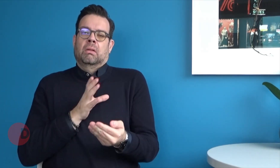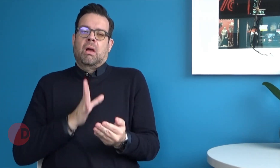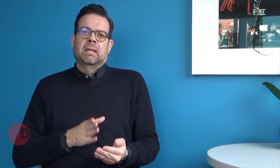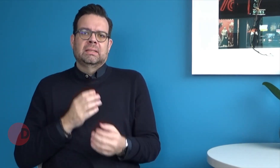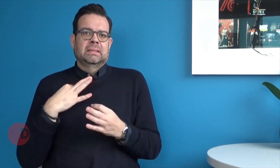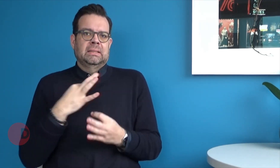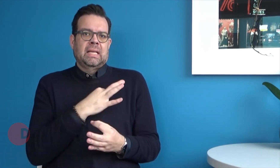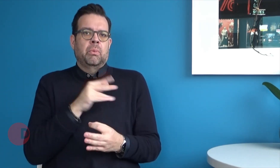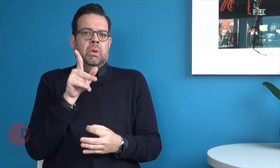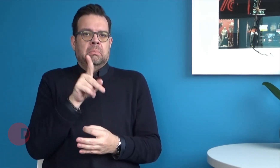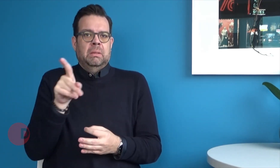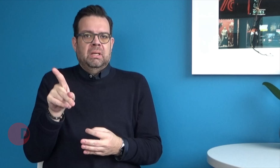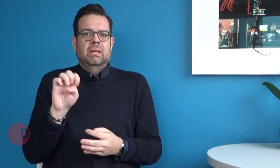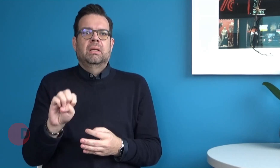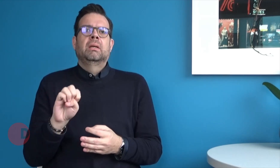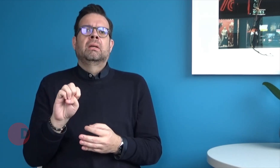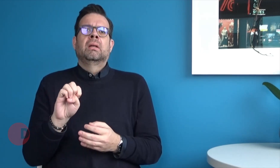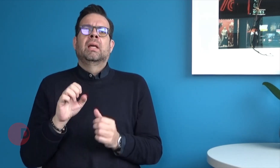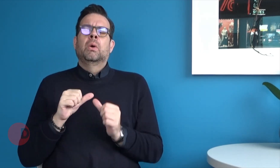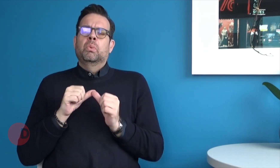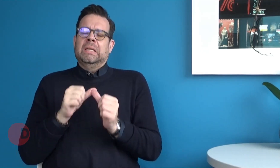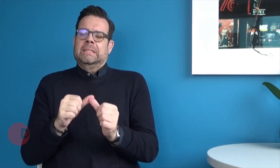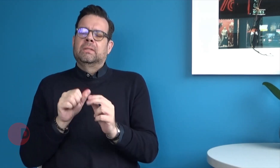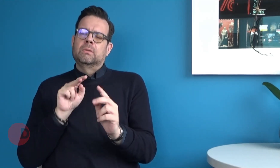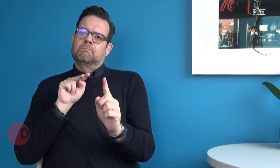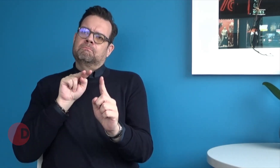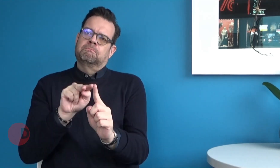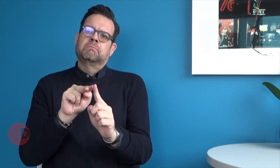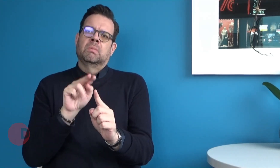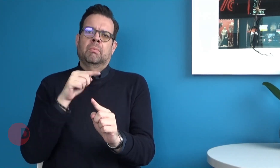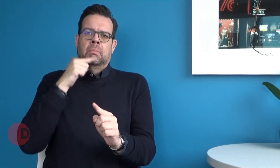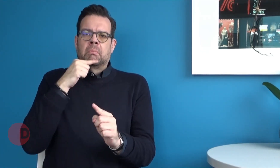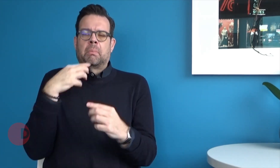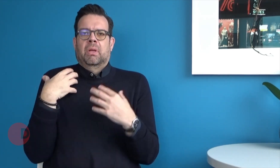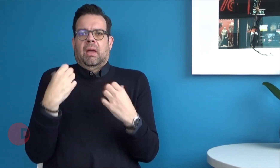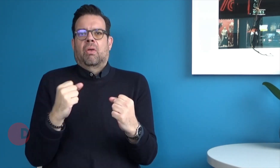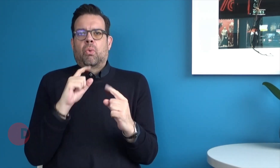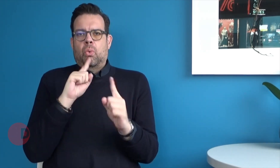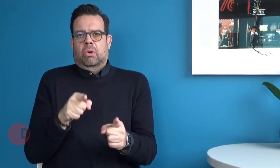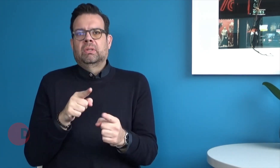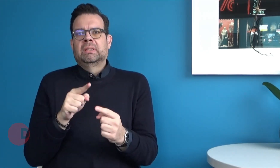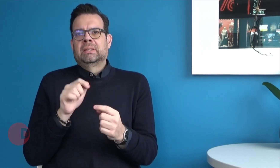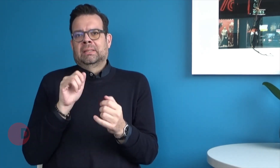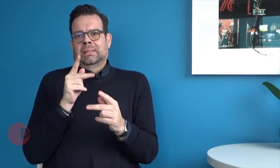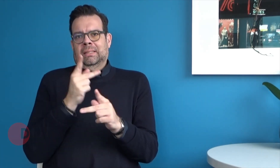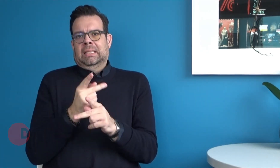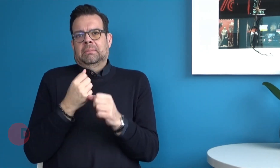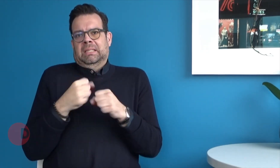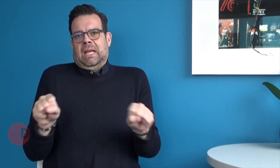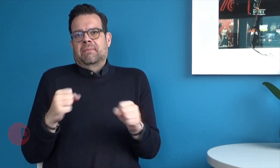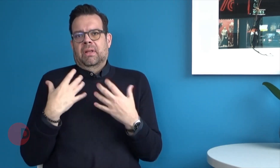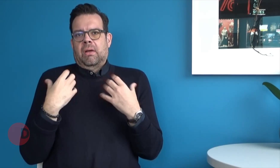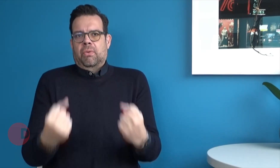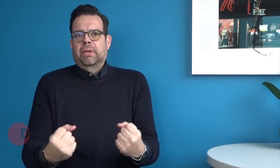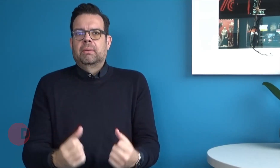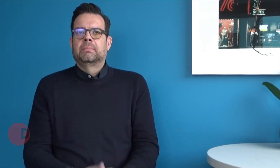use PPE and we follow Public Health Orders to ensure we are keeping our staff and clients safe.